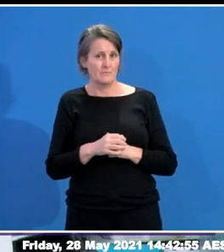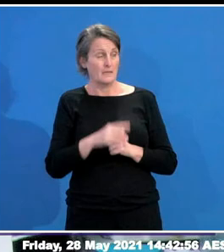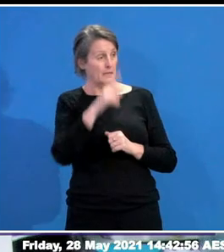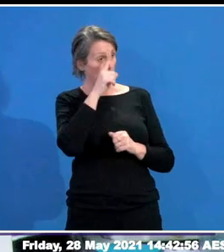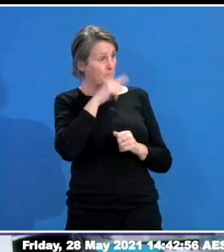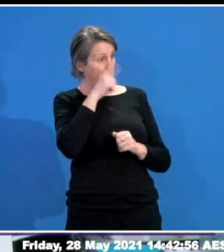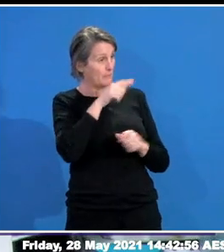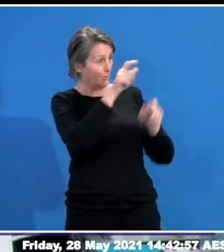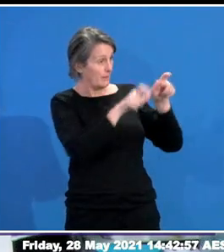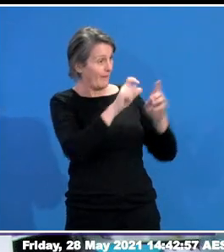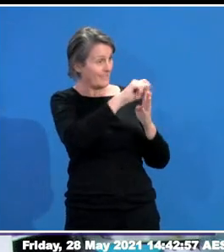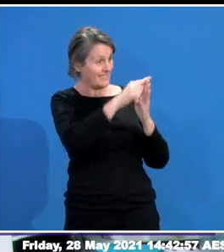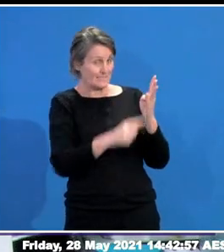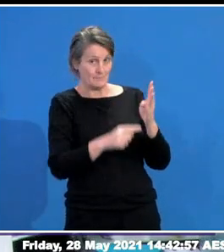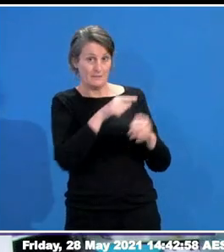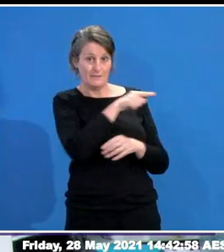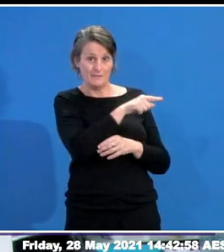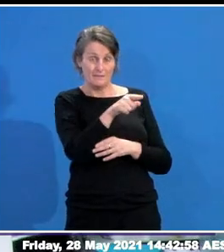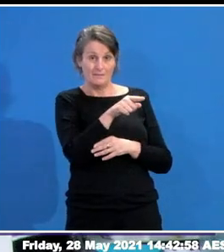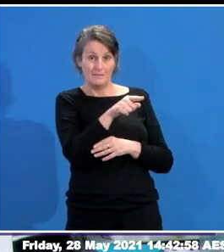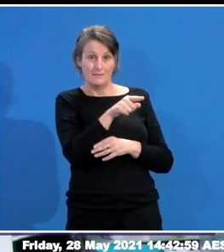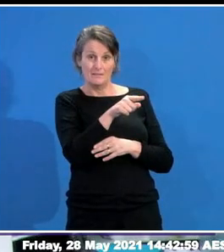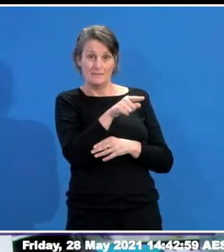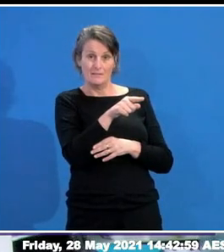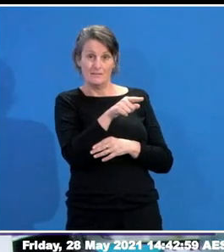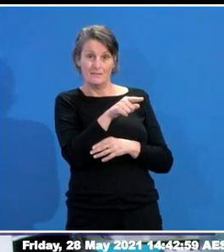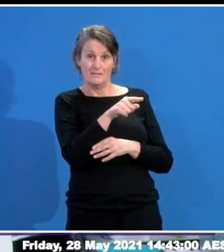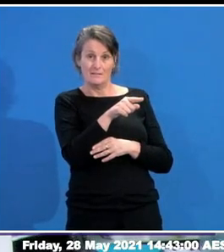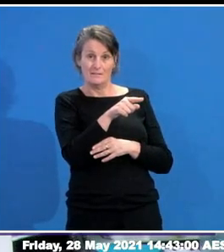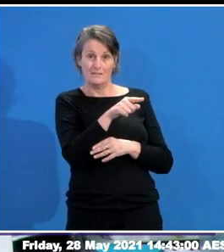disability involved in the management and structure of an organisation and